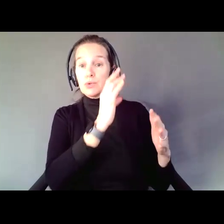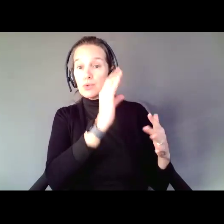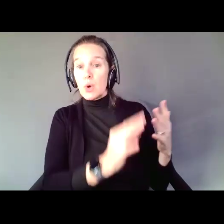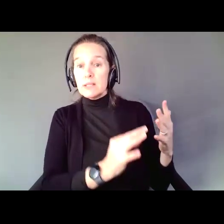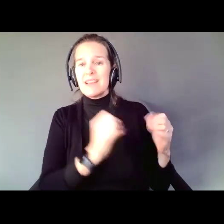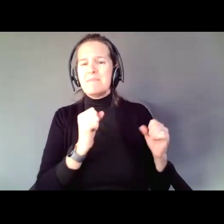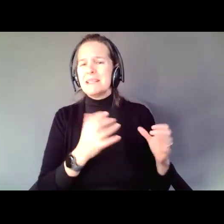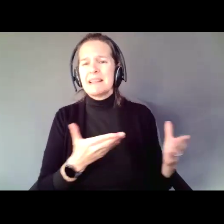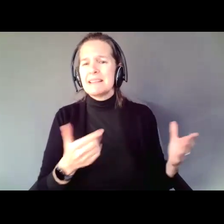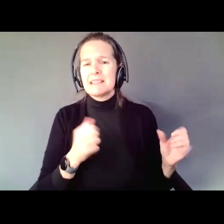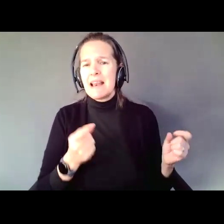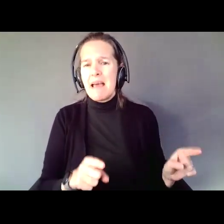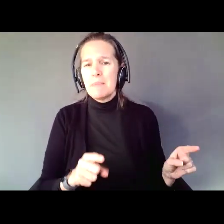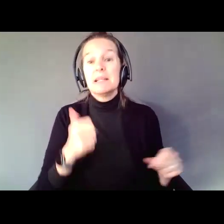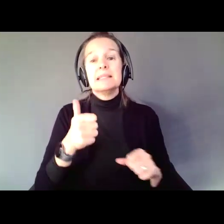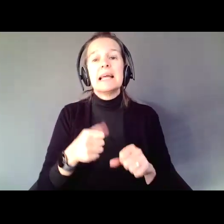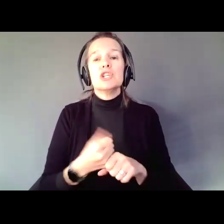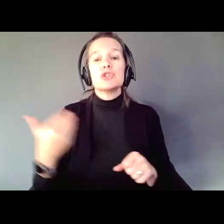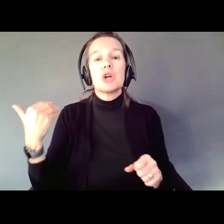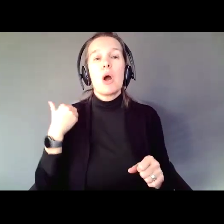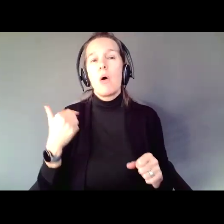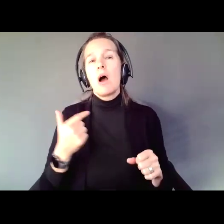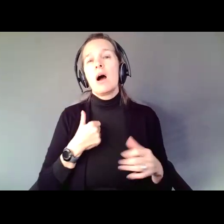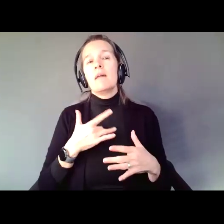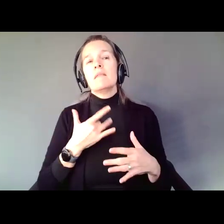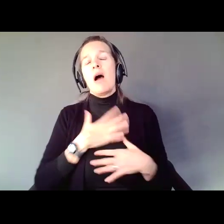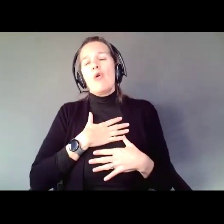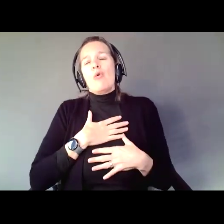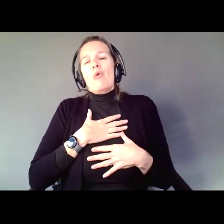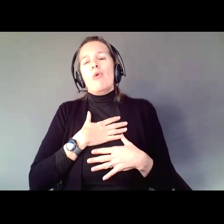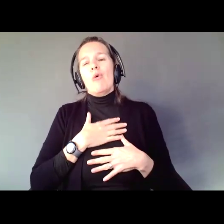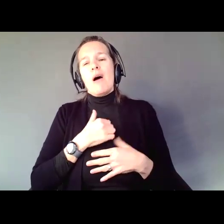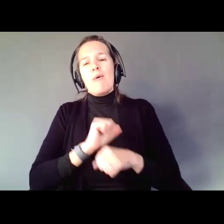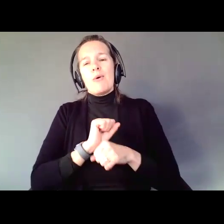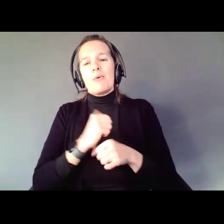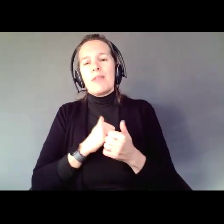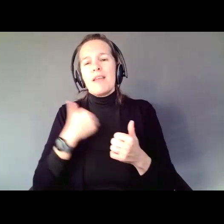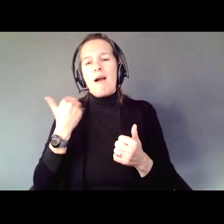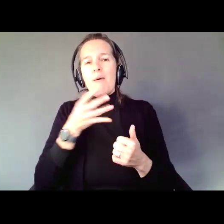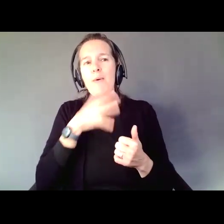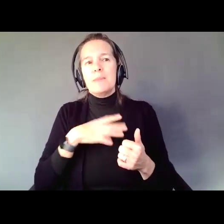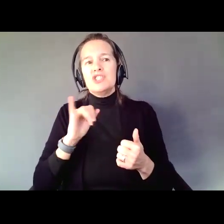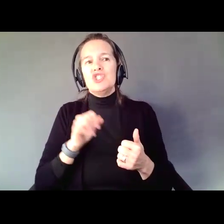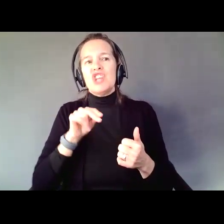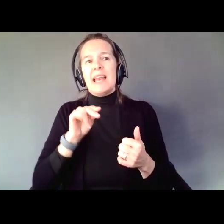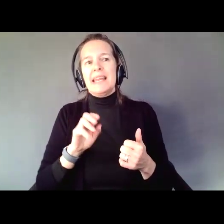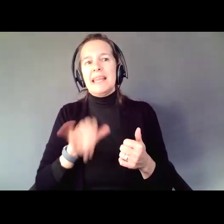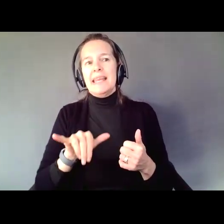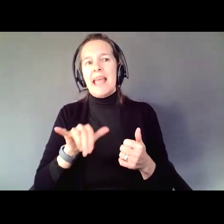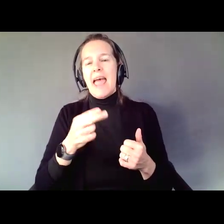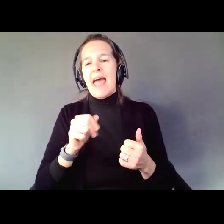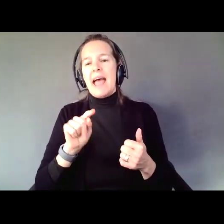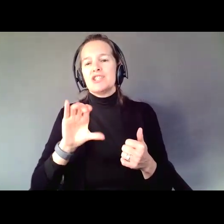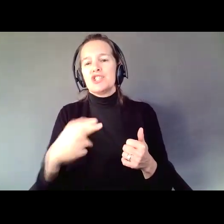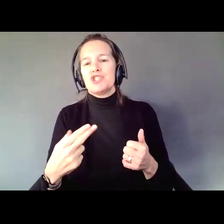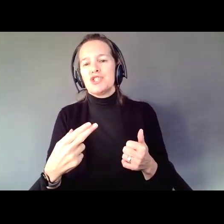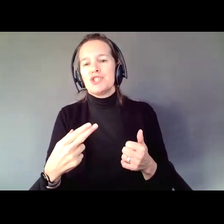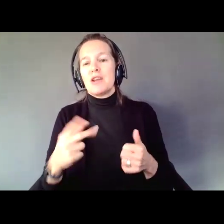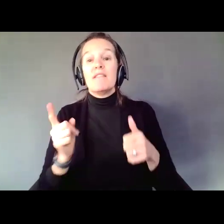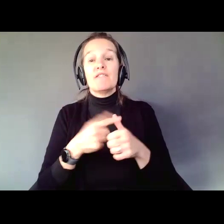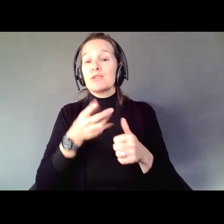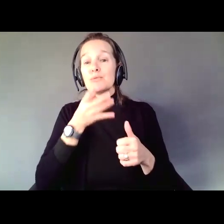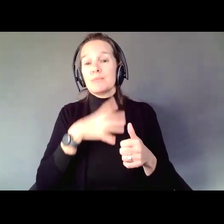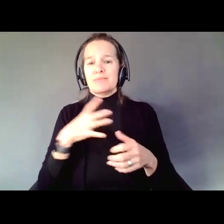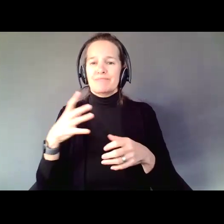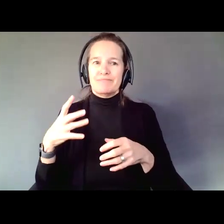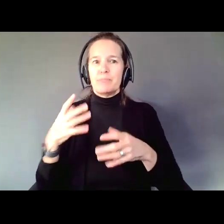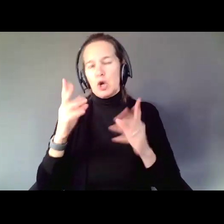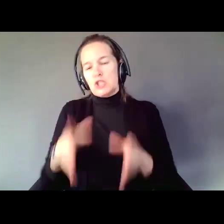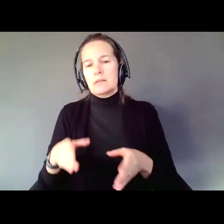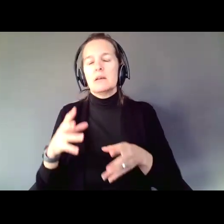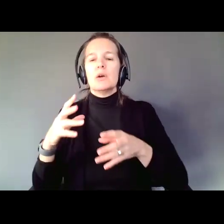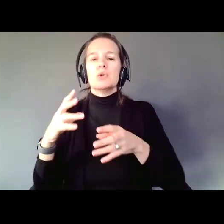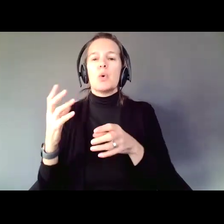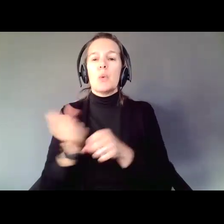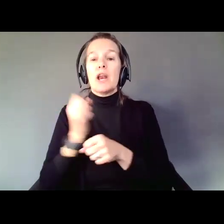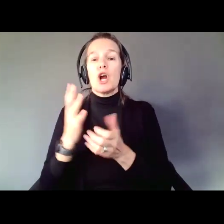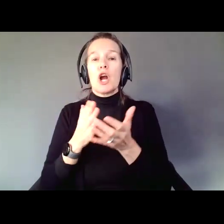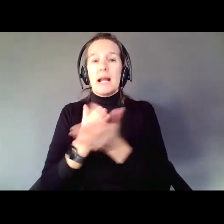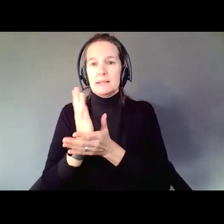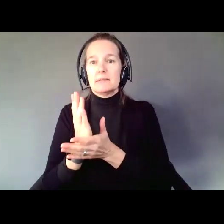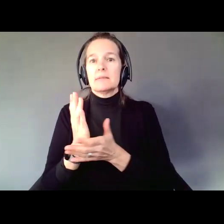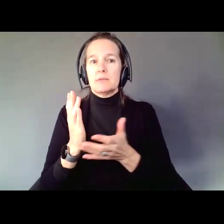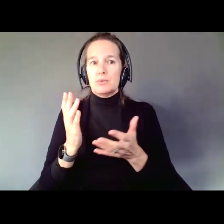Ten years ago I had the incredible good fortune to work with a young woman named Jenny Hatch, who was the first person to win her right to make decisions instead of being put in guardianship using supported decision making.